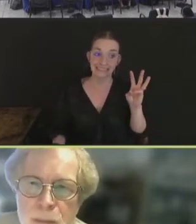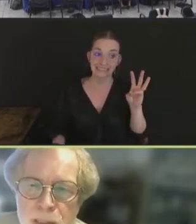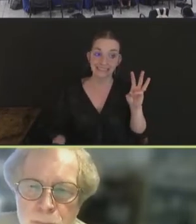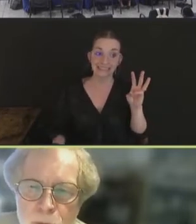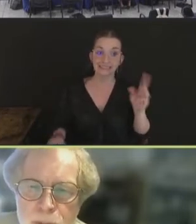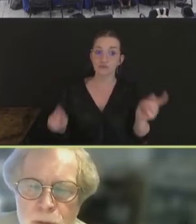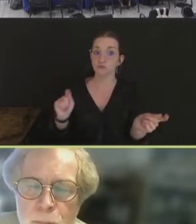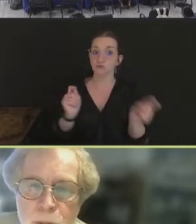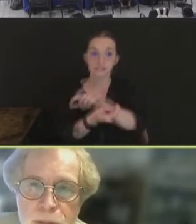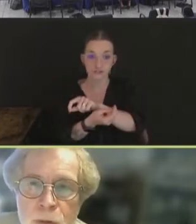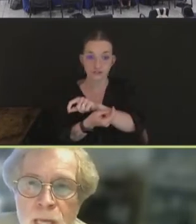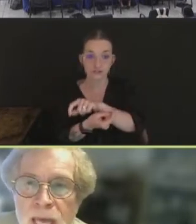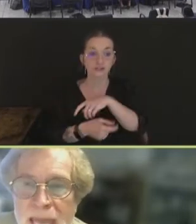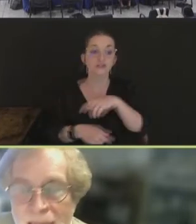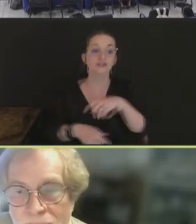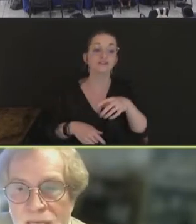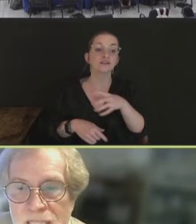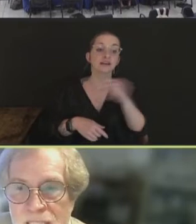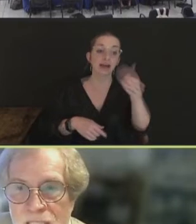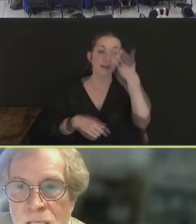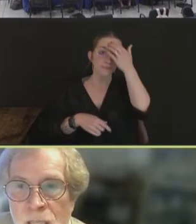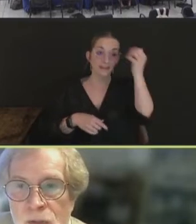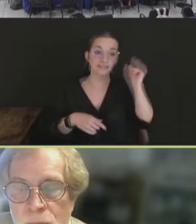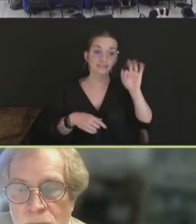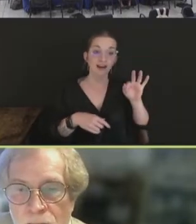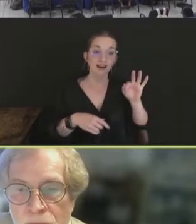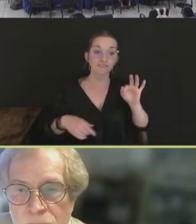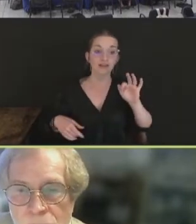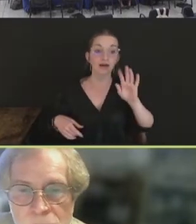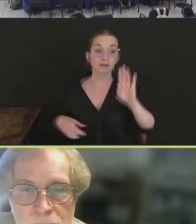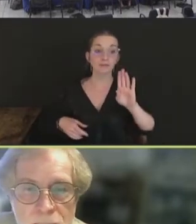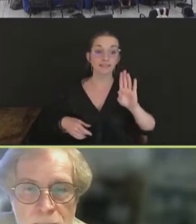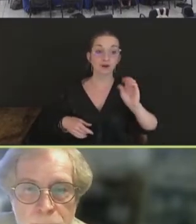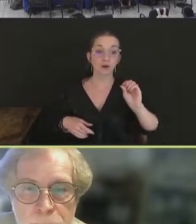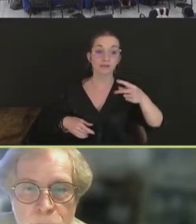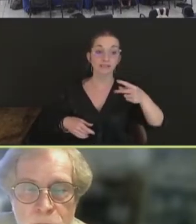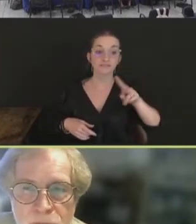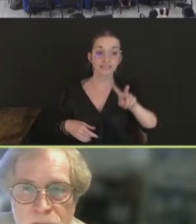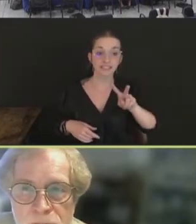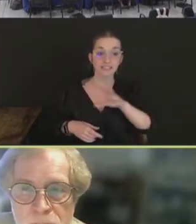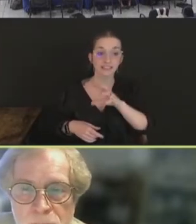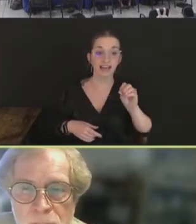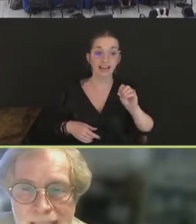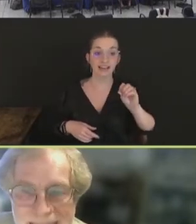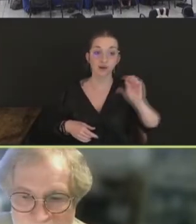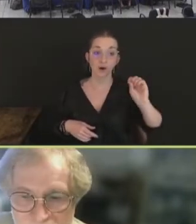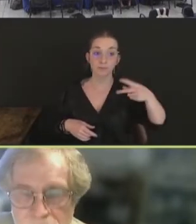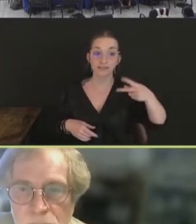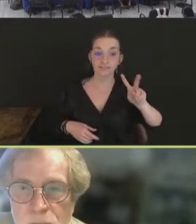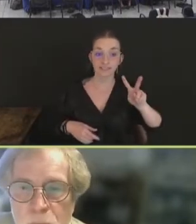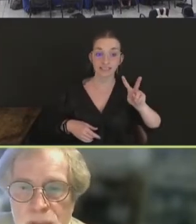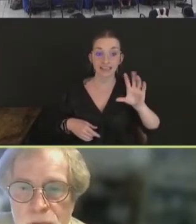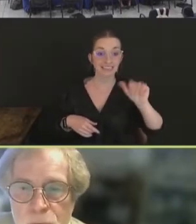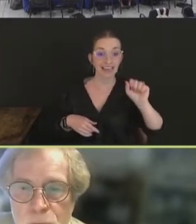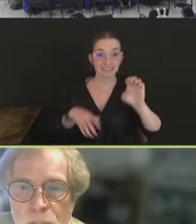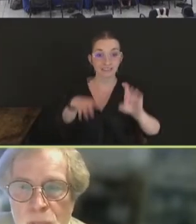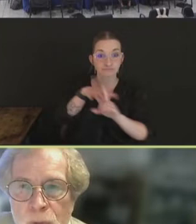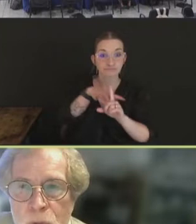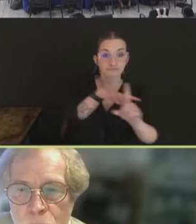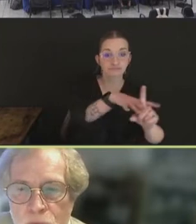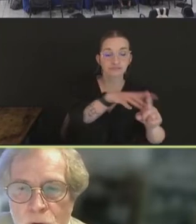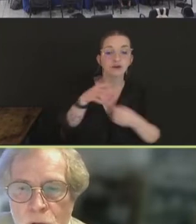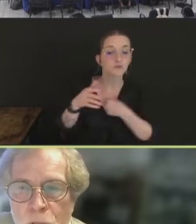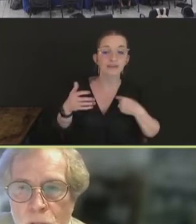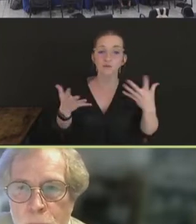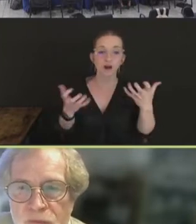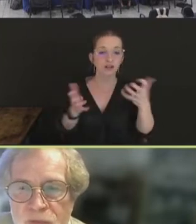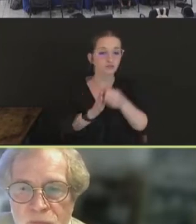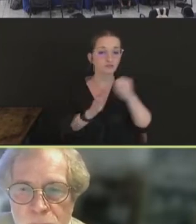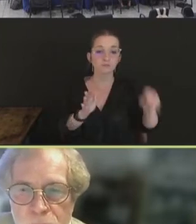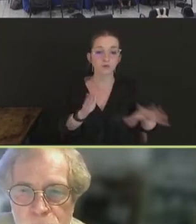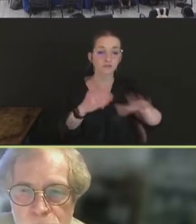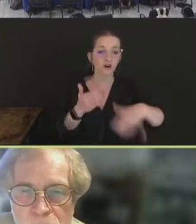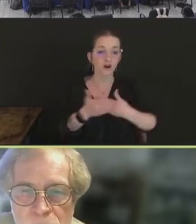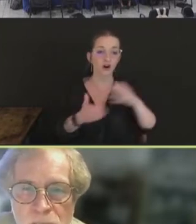Paralytic Polio and Vaccine-Derived Poliovirus cases, we wanted to remove all OPV from use